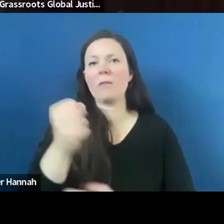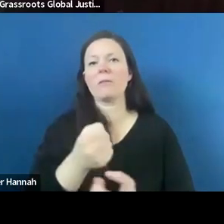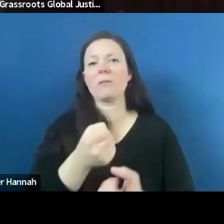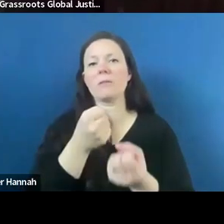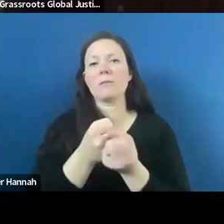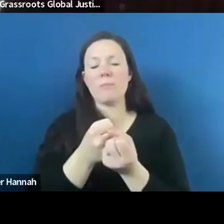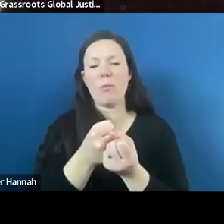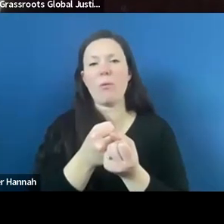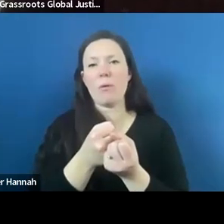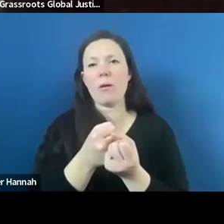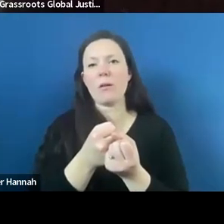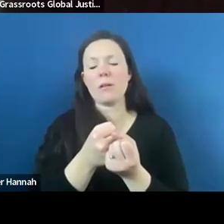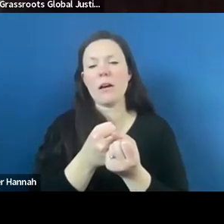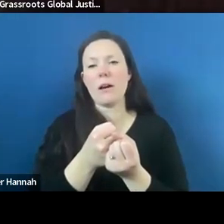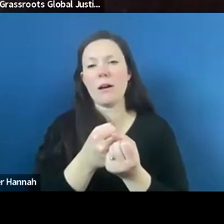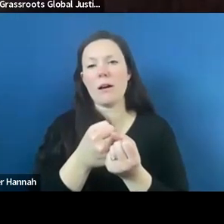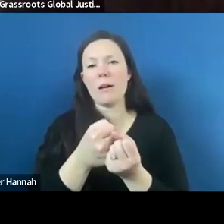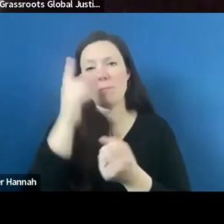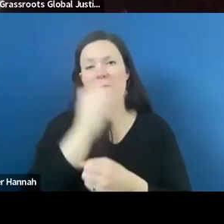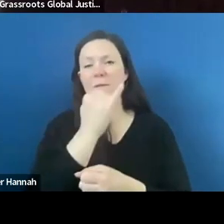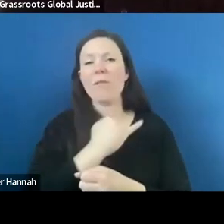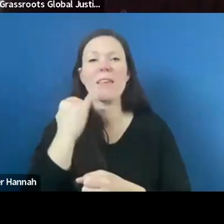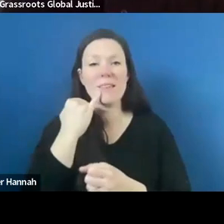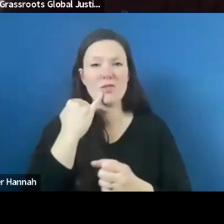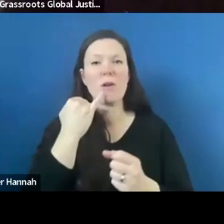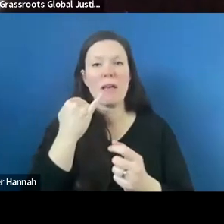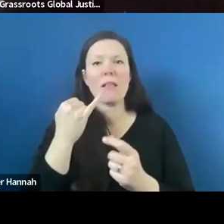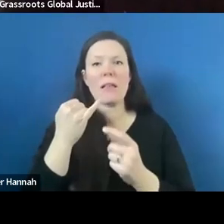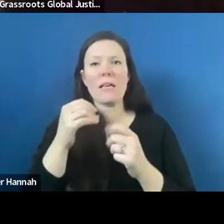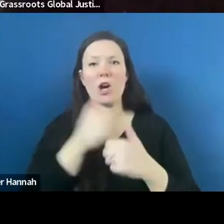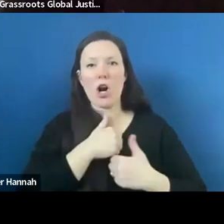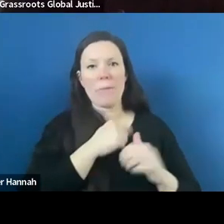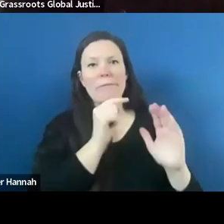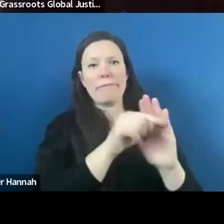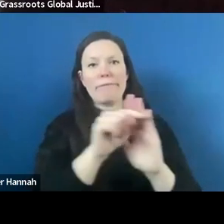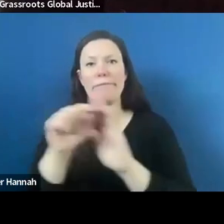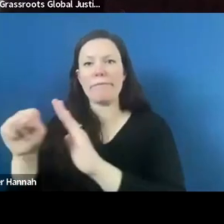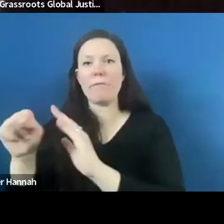of the Israeli genocide. But what I found was that